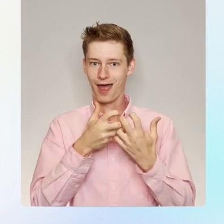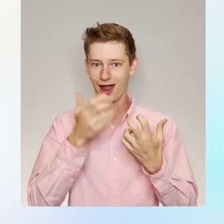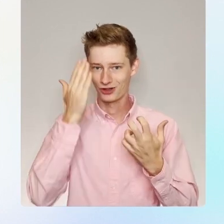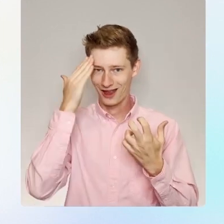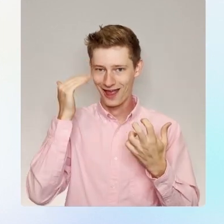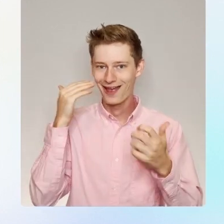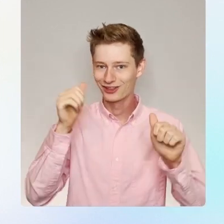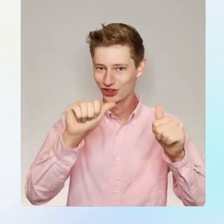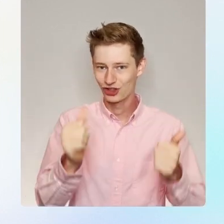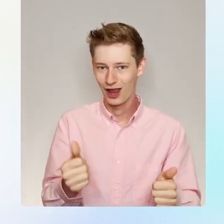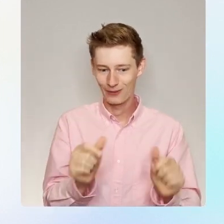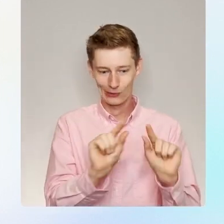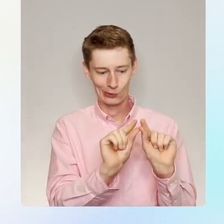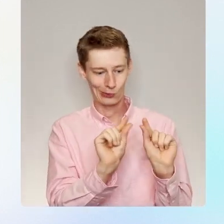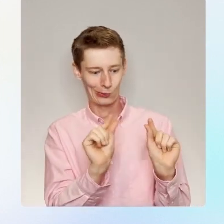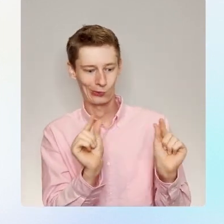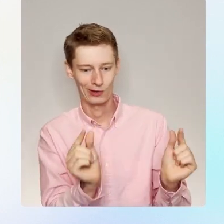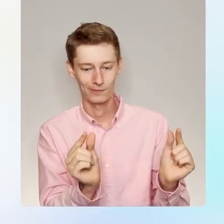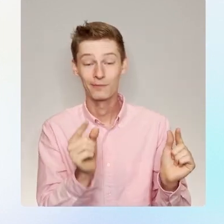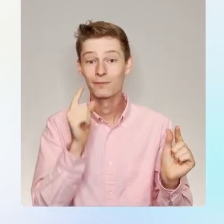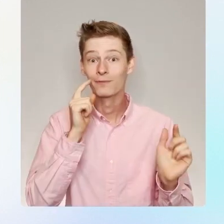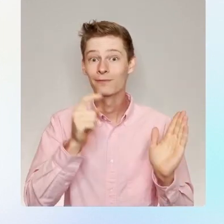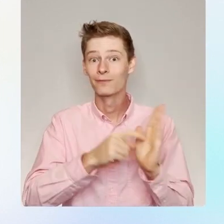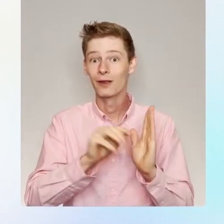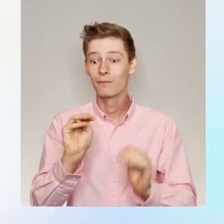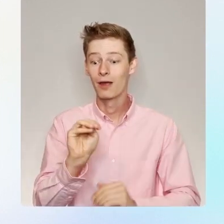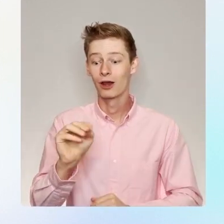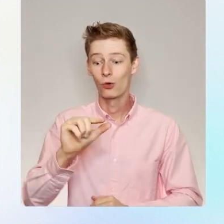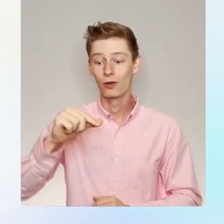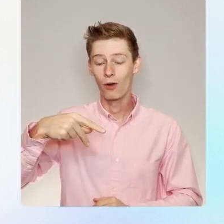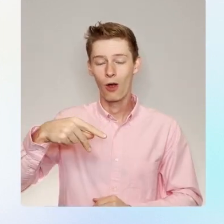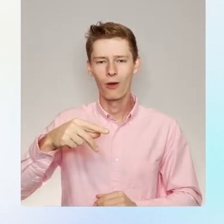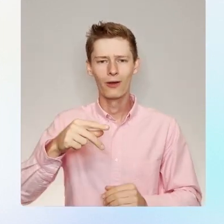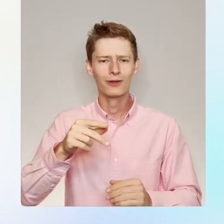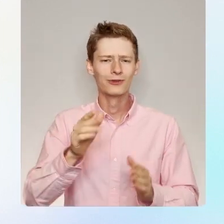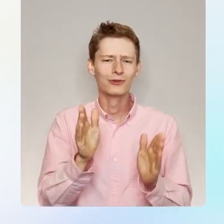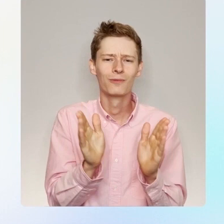And you'll notice Meta Quest Pro is much slimmer than Meta Quest 2 in the front.